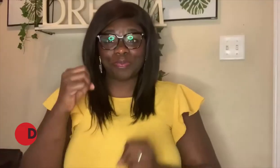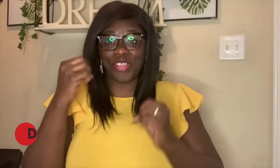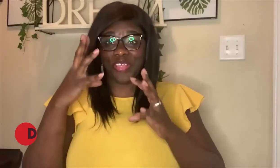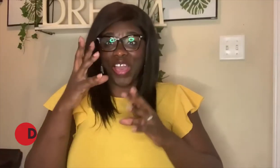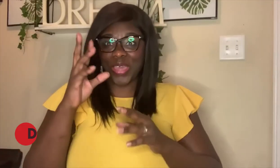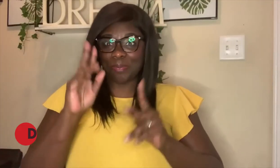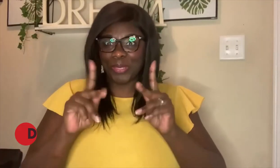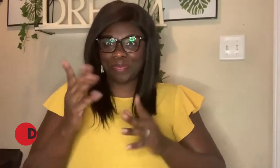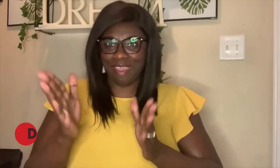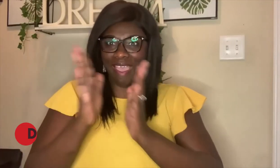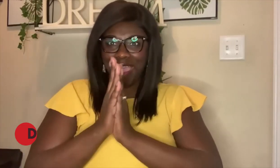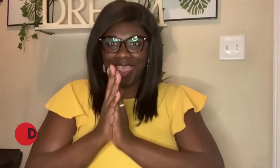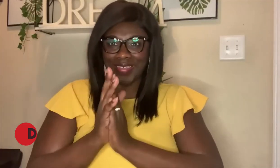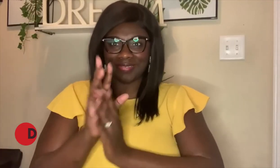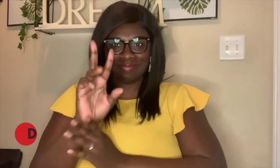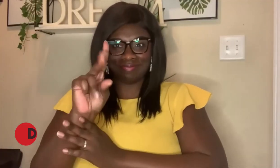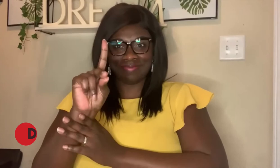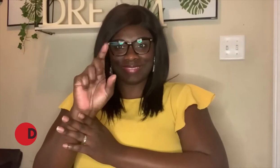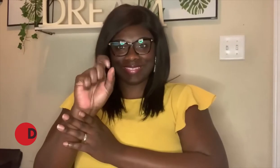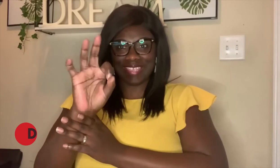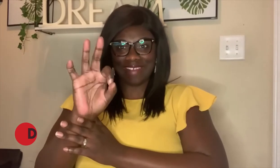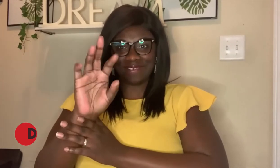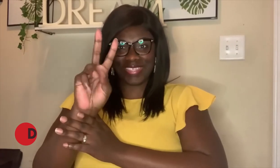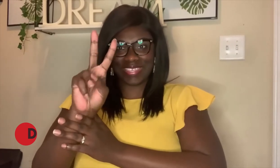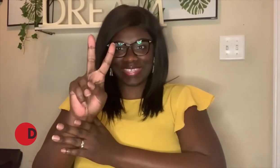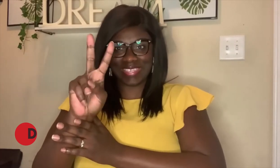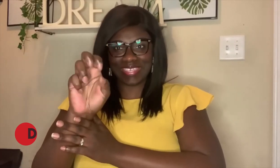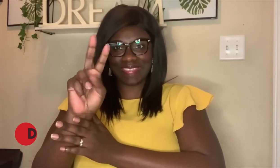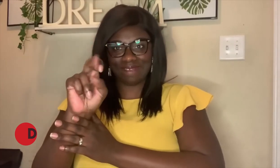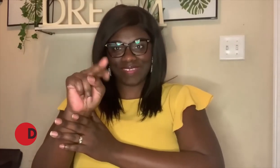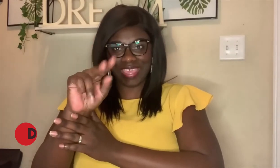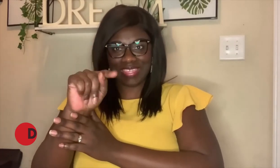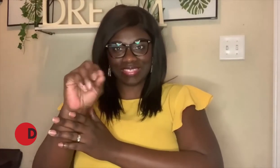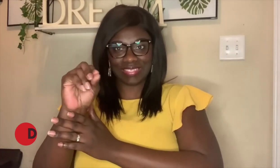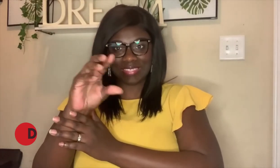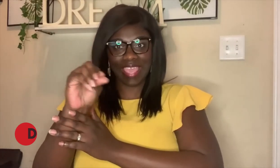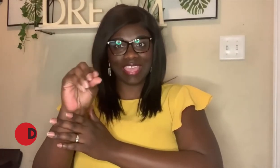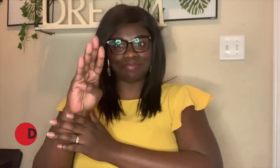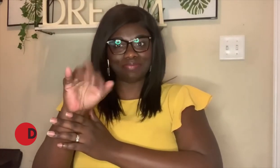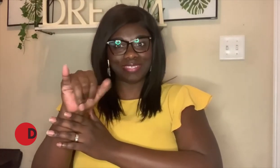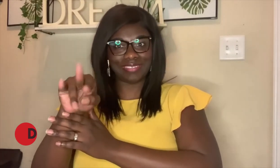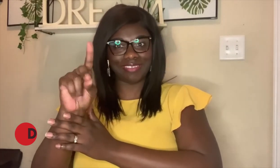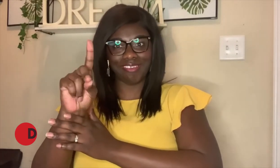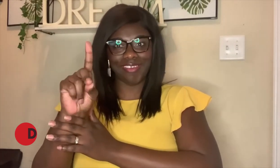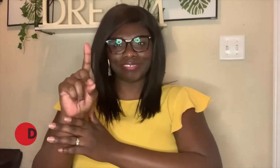[Andrea]: A lot of people asked what "Def Events & Beyond" means?